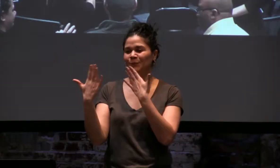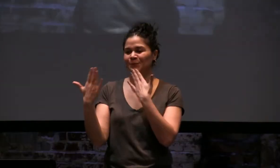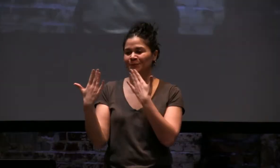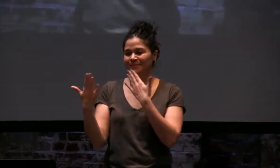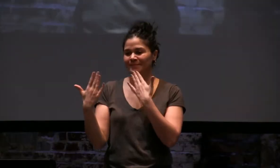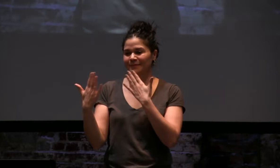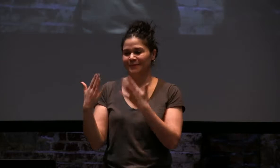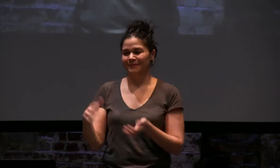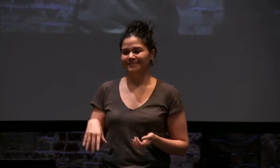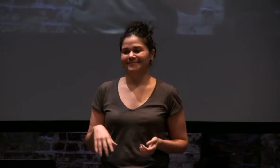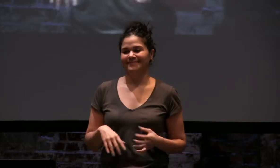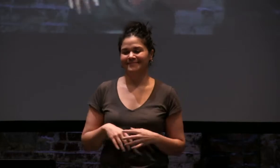Thank you.